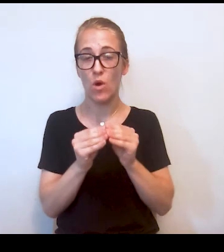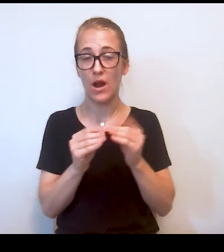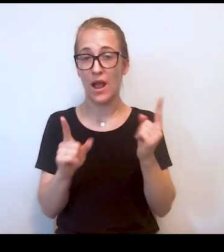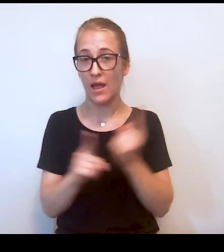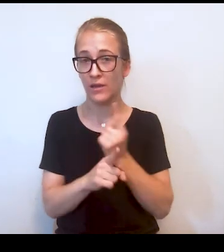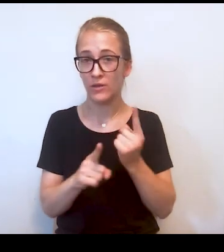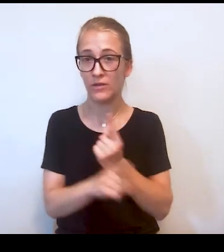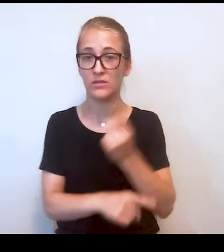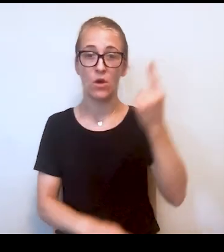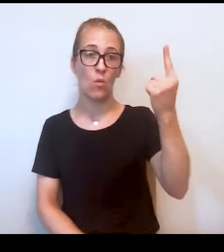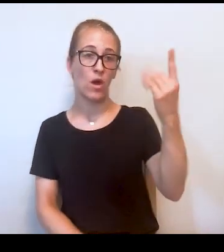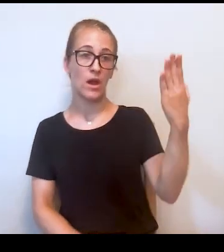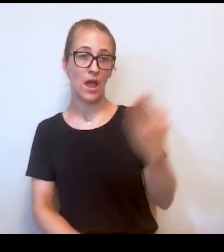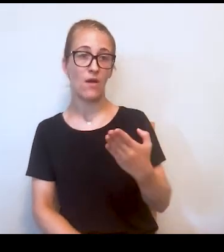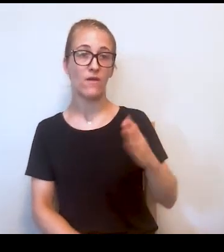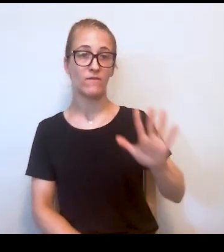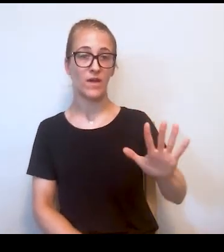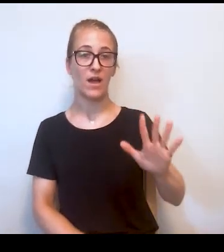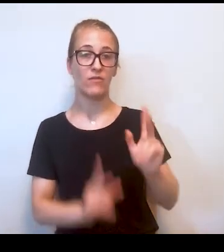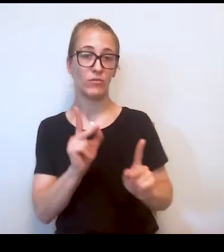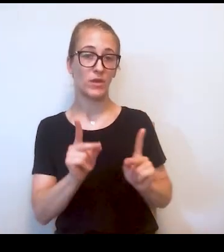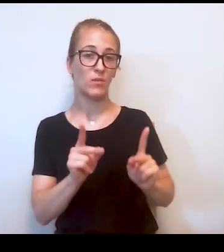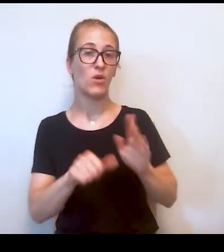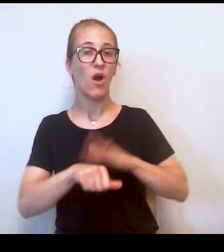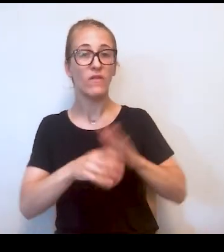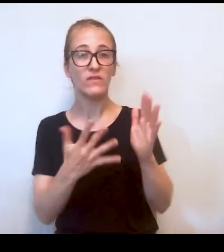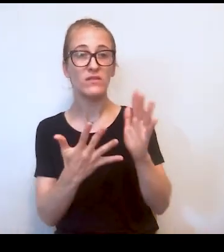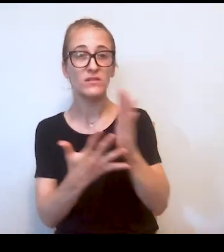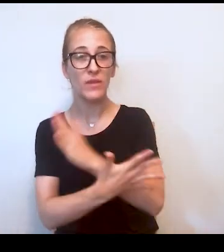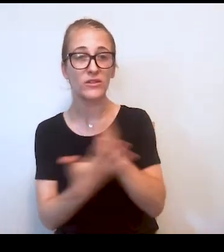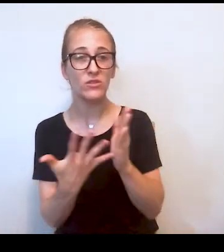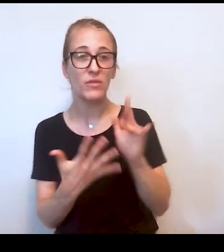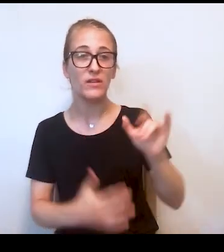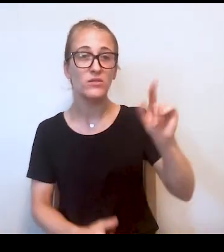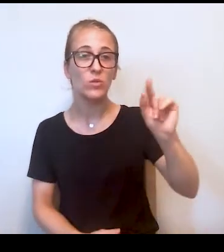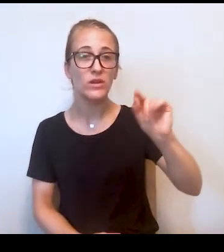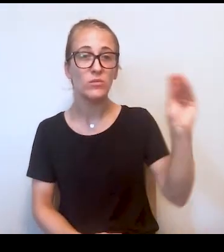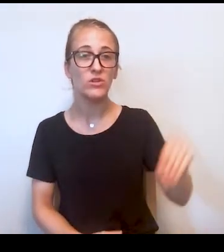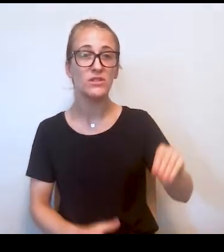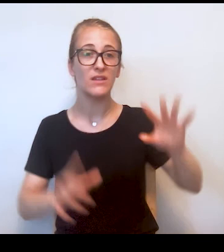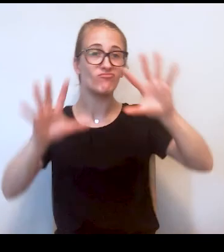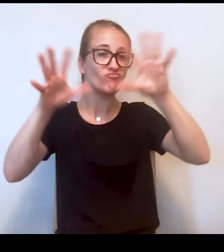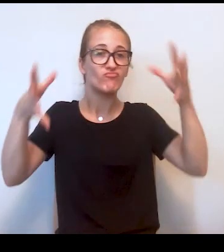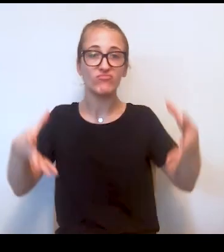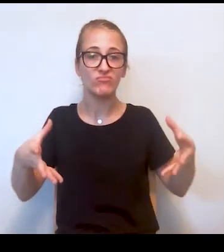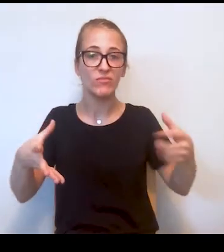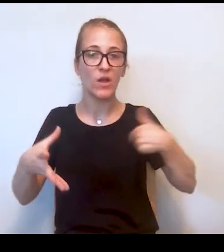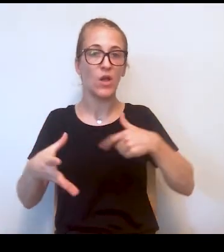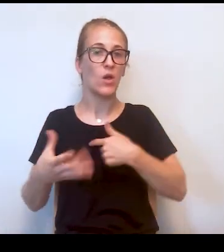And we just try to repeat that as much as we can, 'cause that means that when information